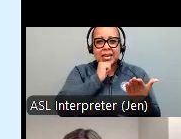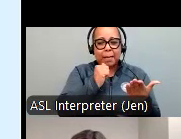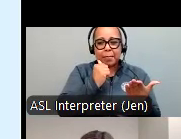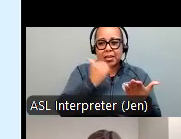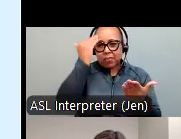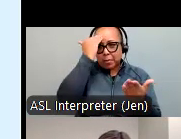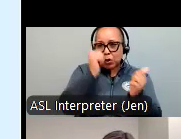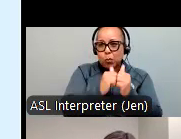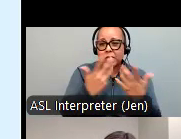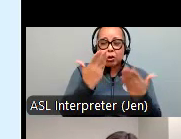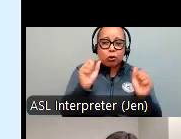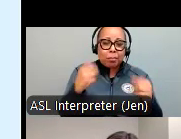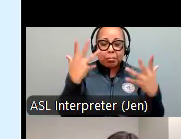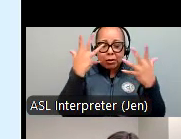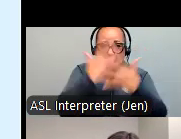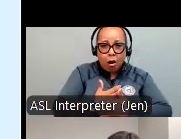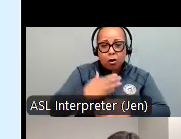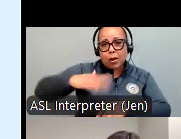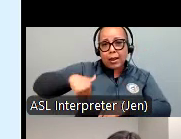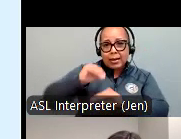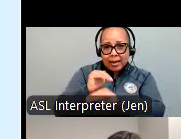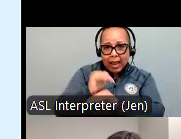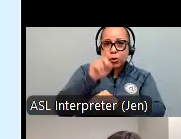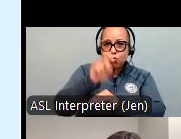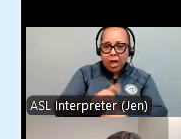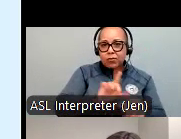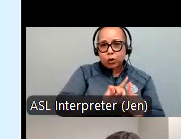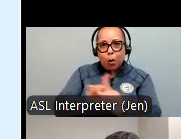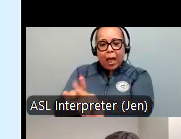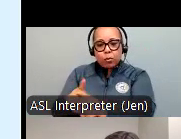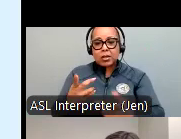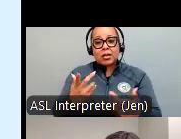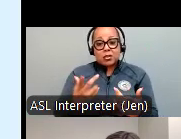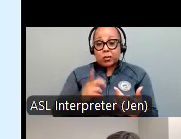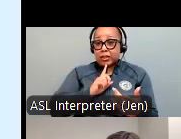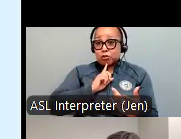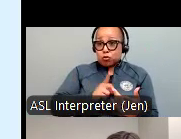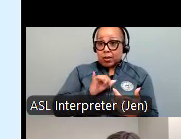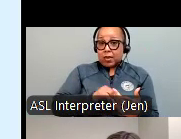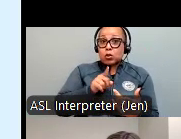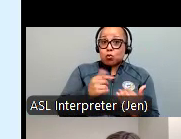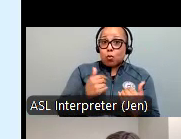it could be dark or late at night when you have to go out. So ensuring that you have a suggested